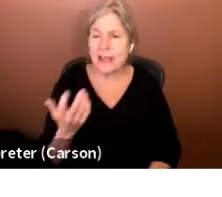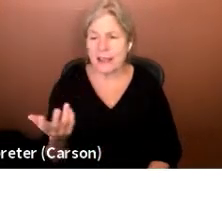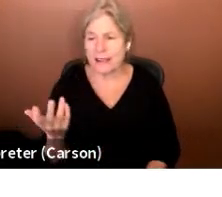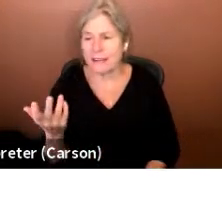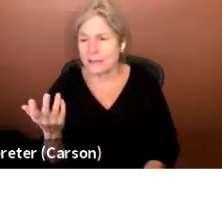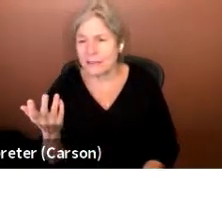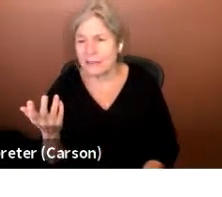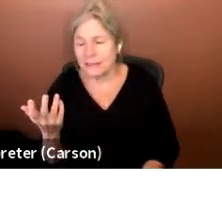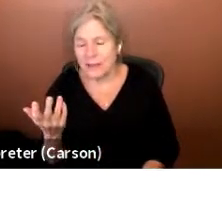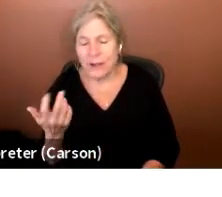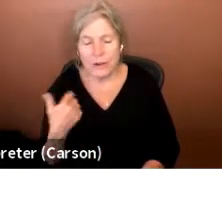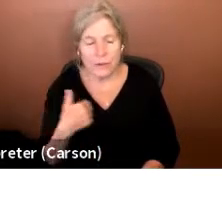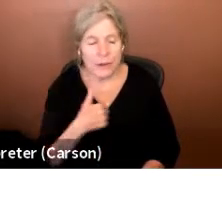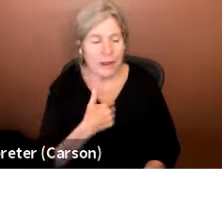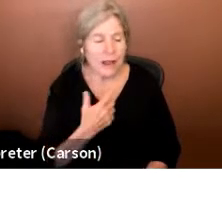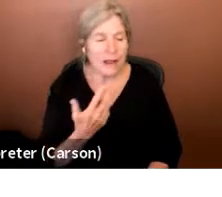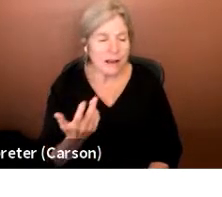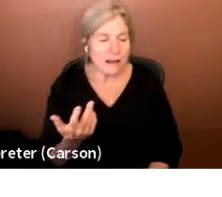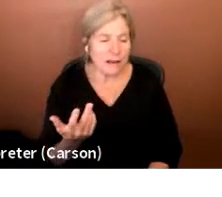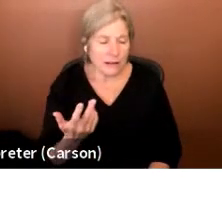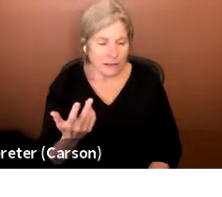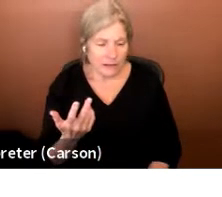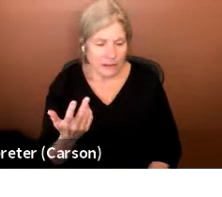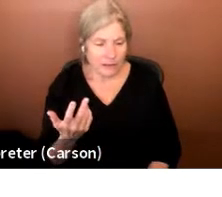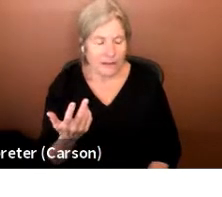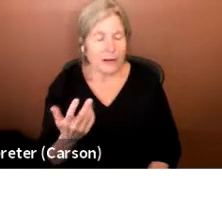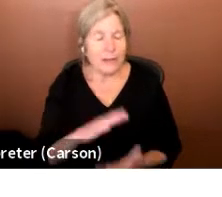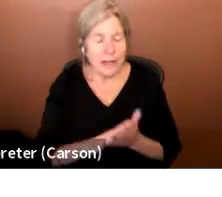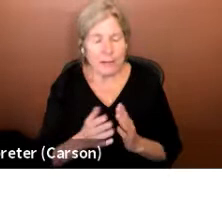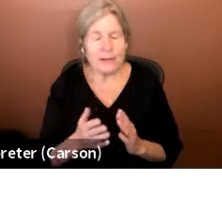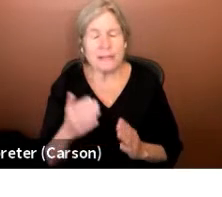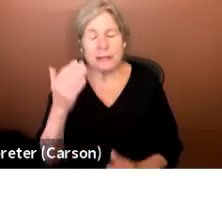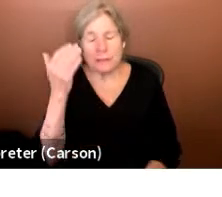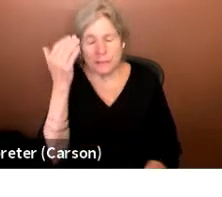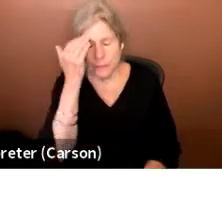becoming aware of different indexes of events happen.